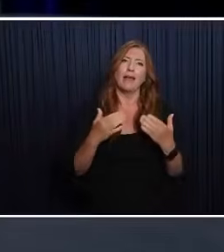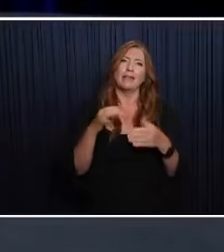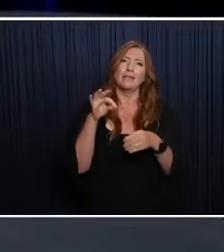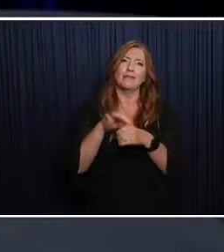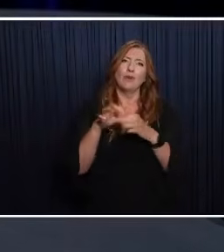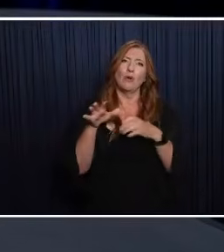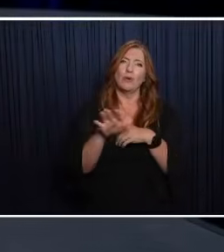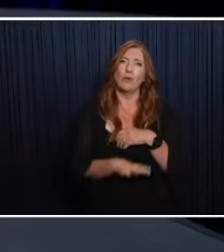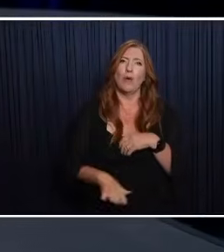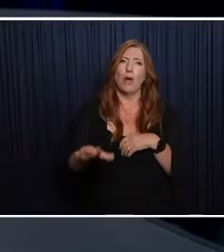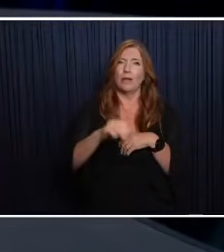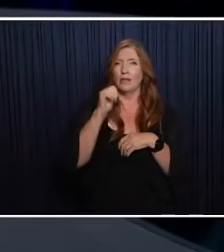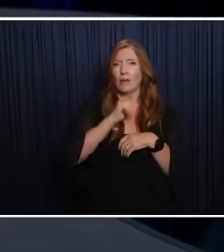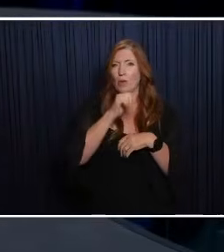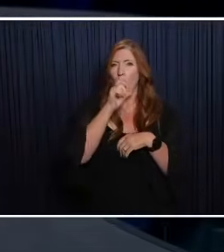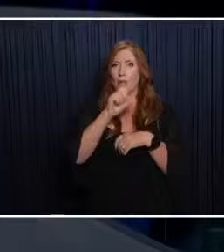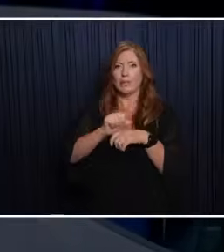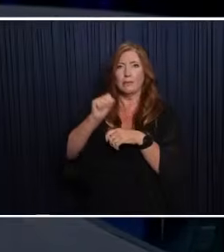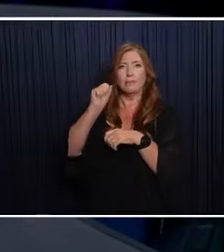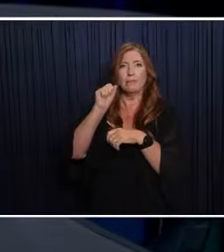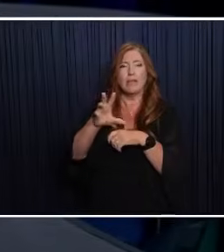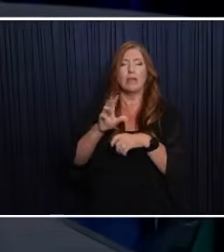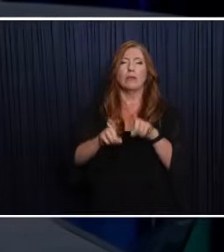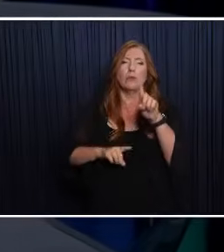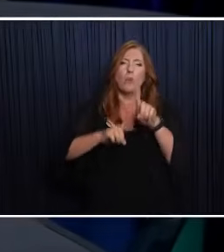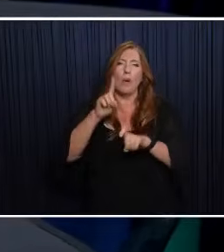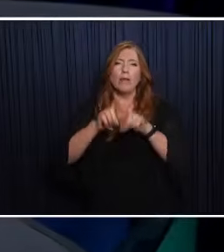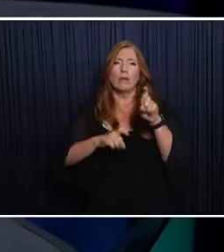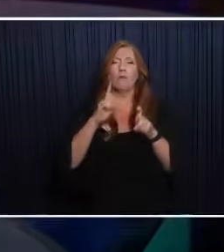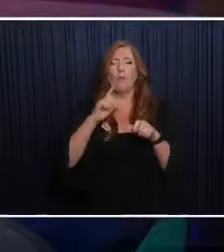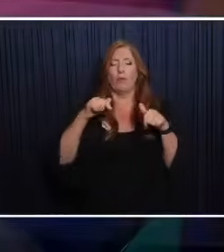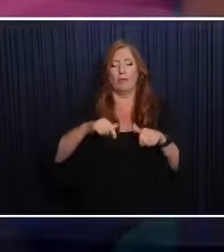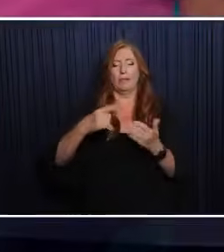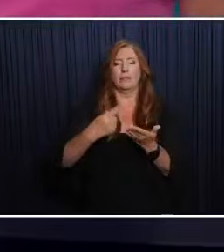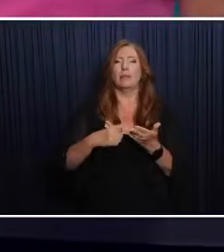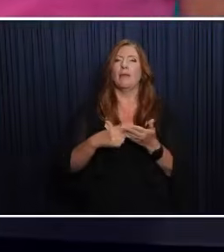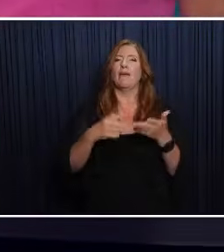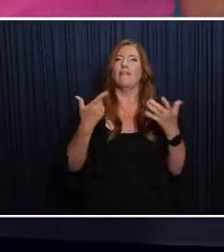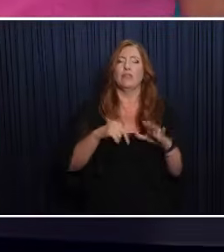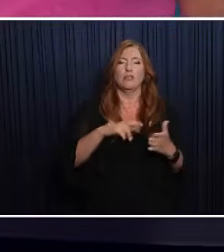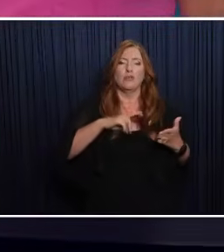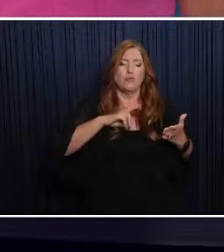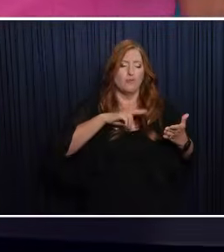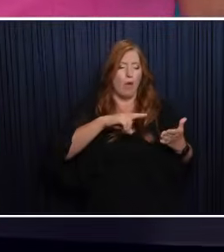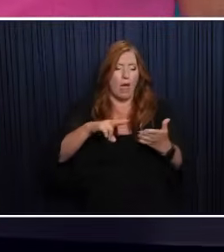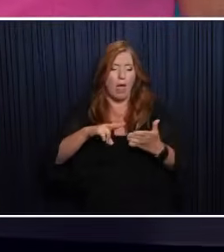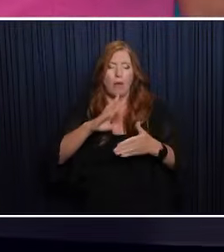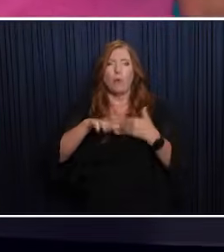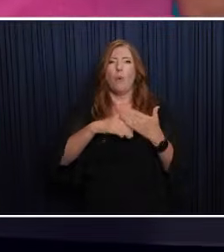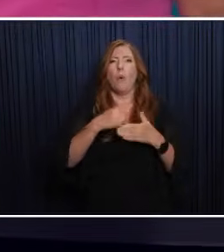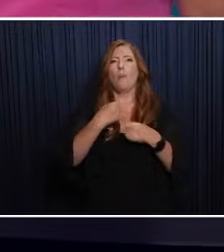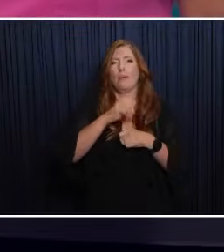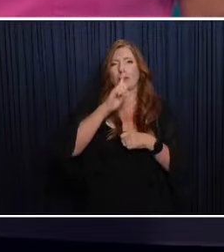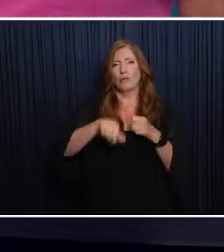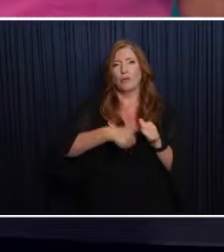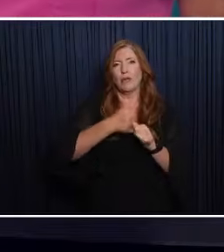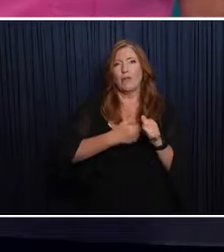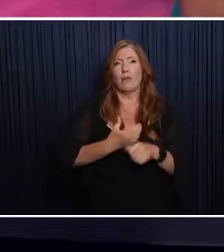MICROPHONE WILL BE OPEN. THANK YOU TO THE VOTERS ACROSS ARIZONA WHO HAVE SUBMITTED QUESTIONS FOR THIS DEBATE.